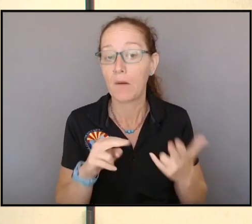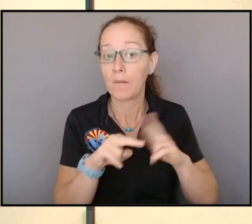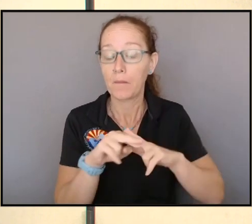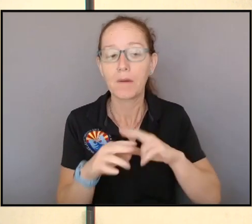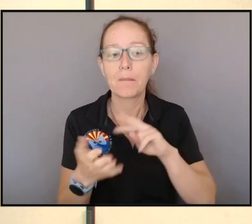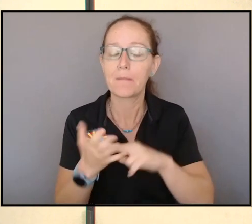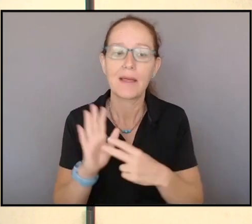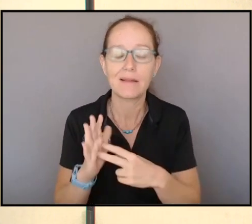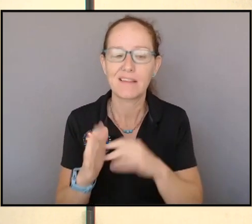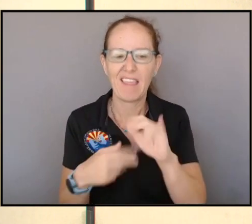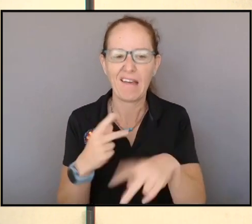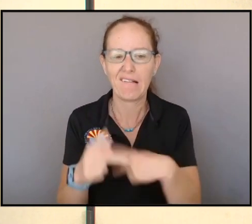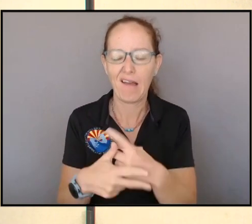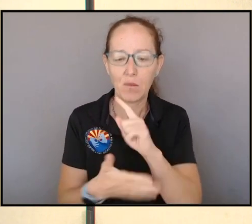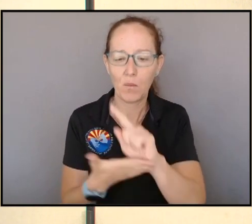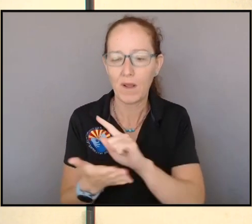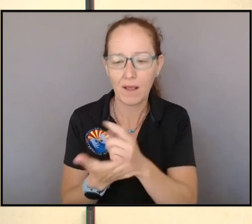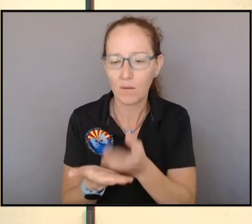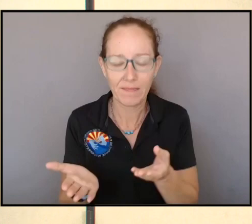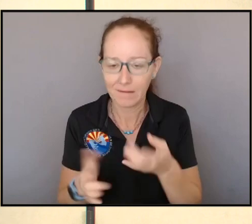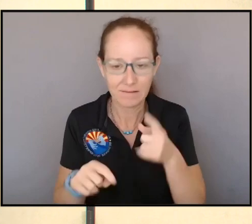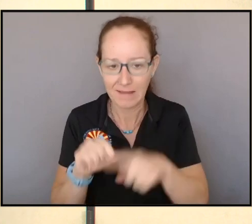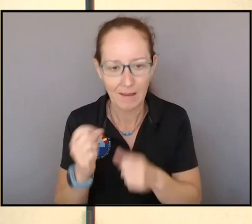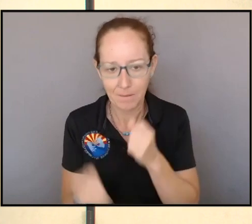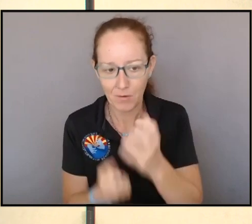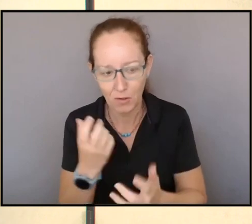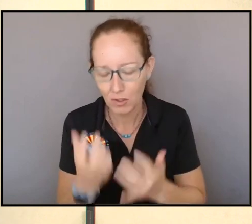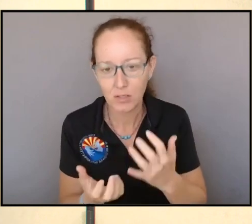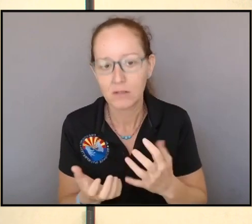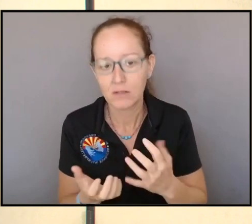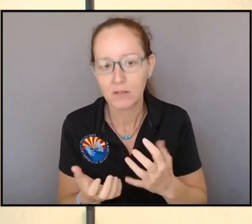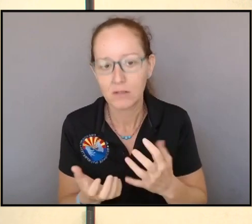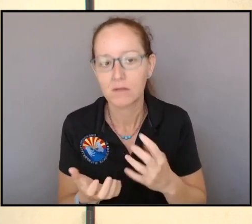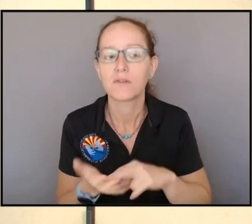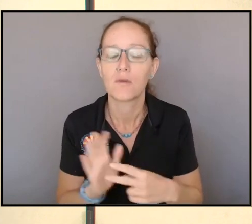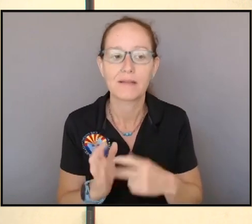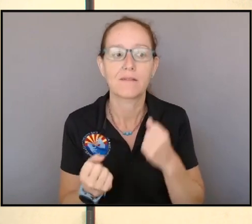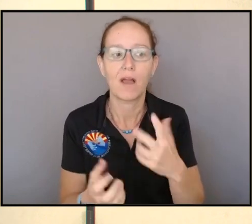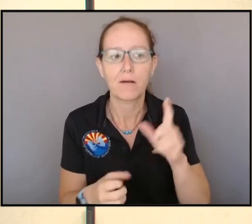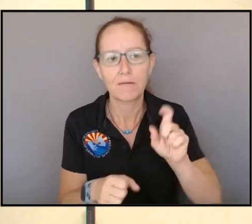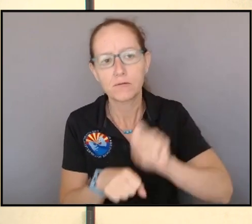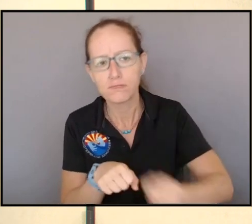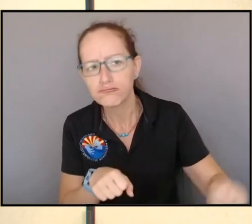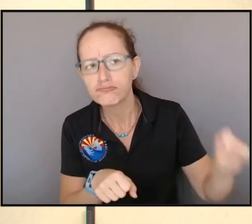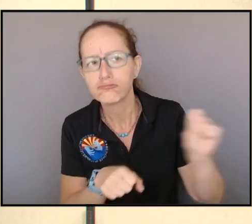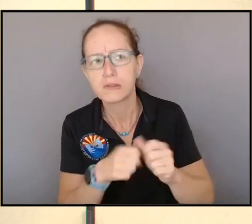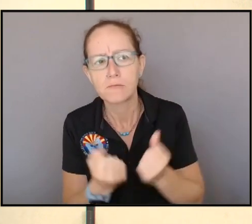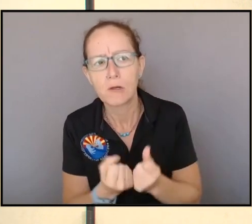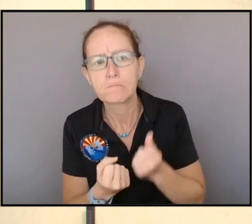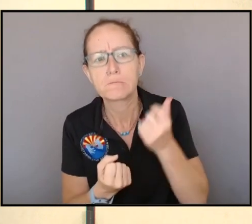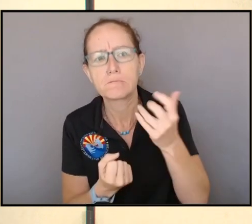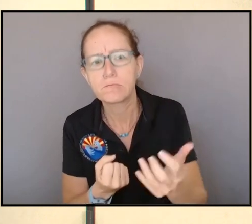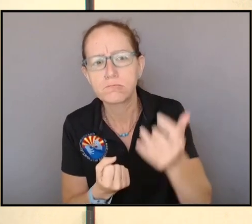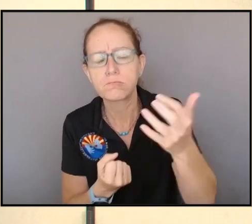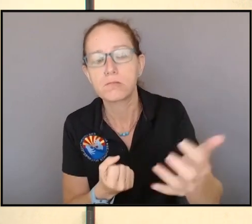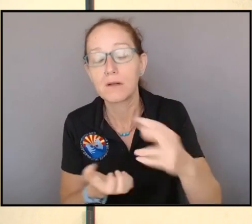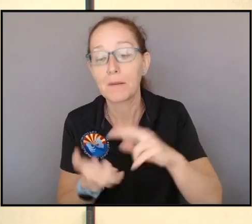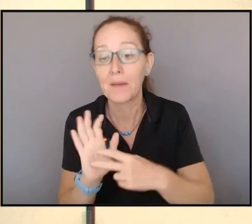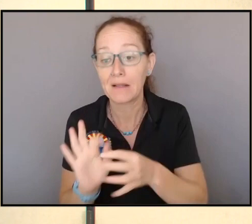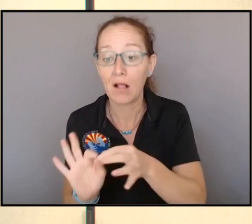reduces that potential for spot fires to actually take hold. So that's a positive of what the weather is so now. Jump in